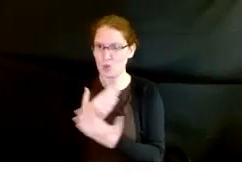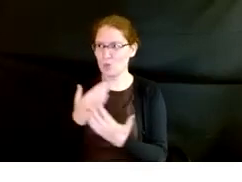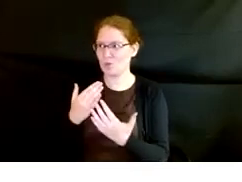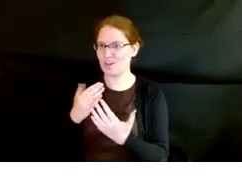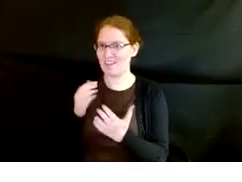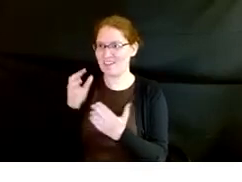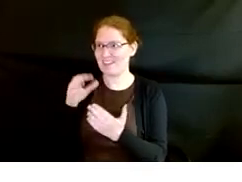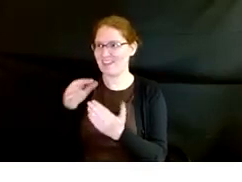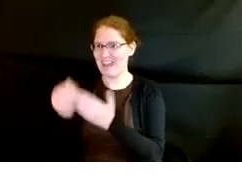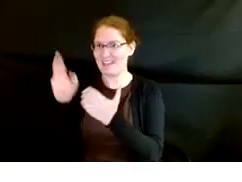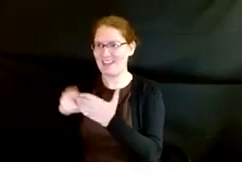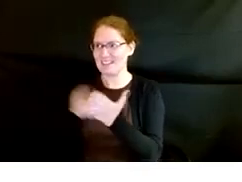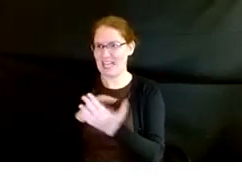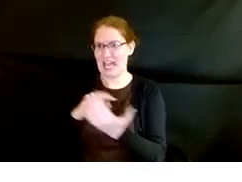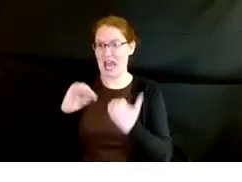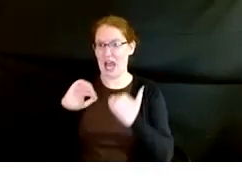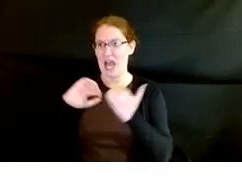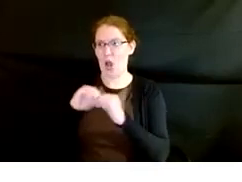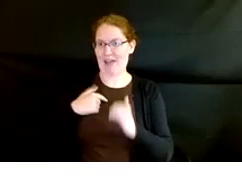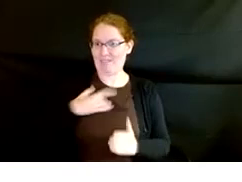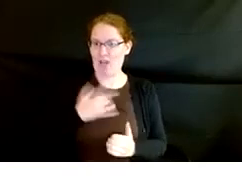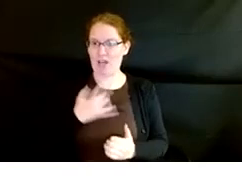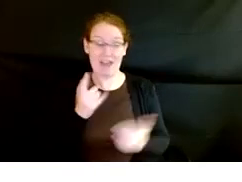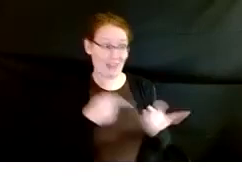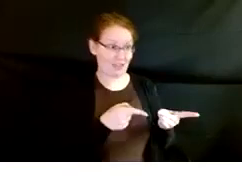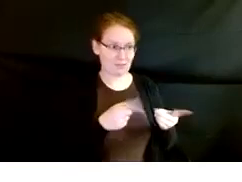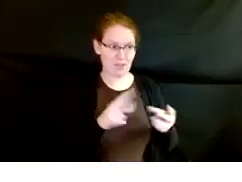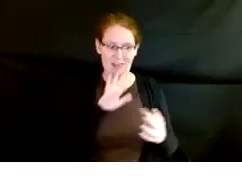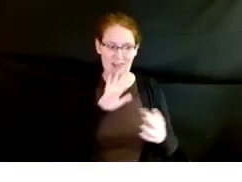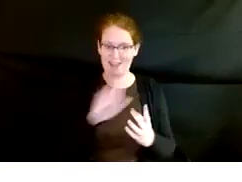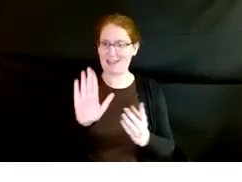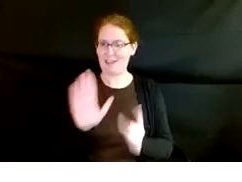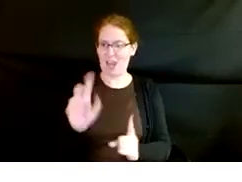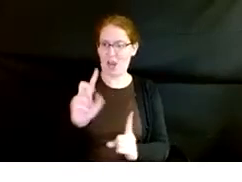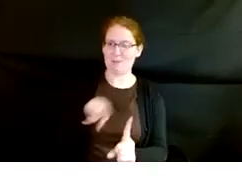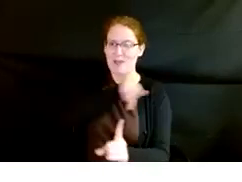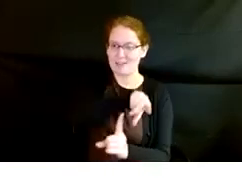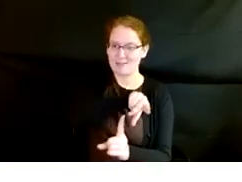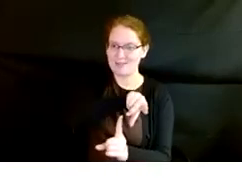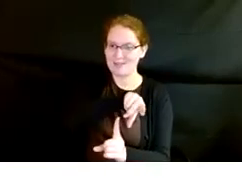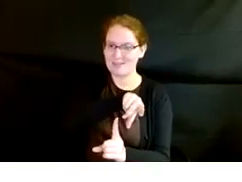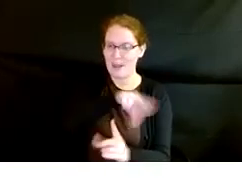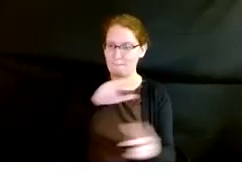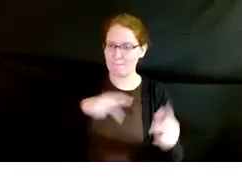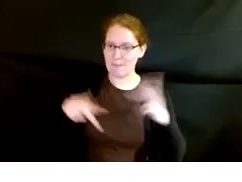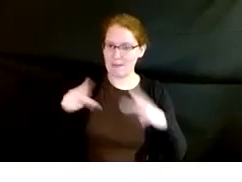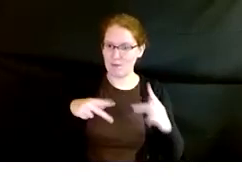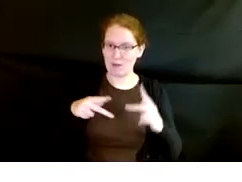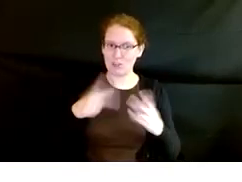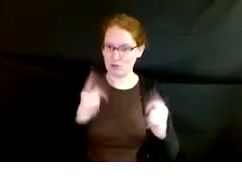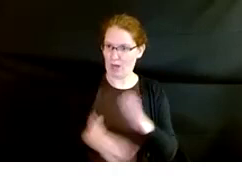also they got to talk from the perspective of people running a hospital every day and